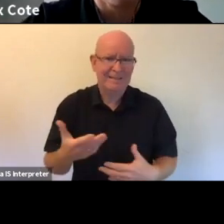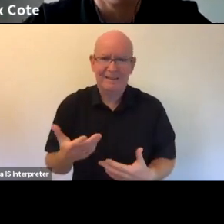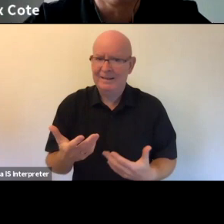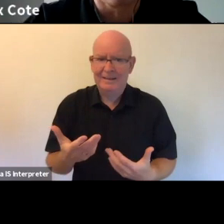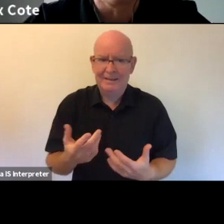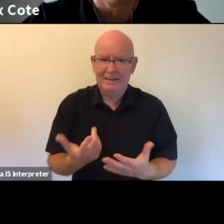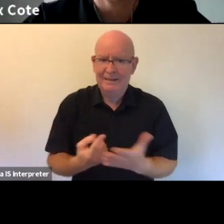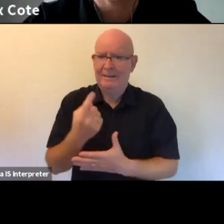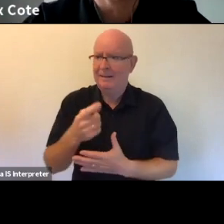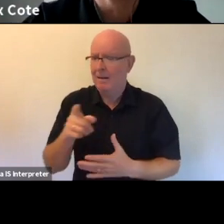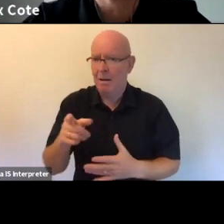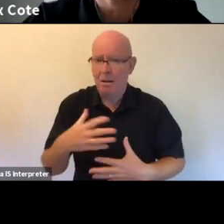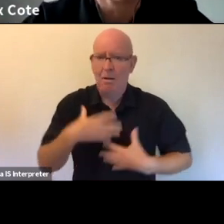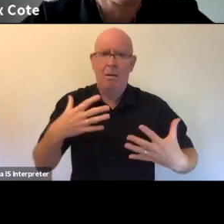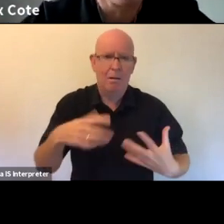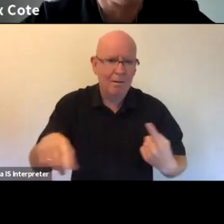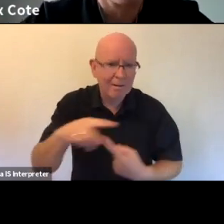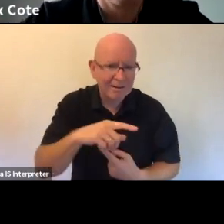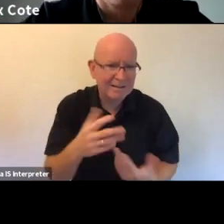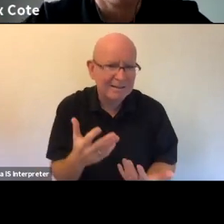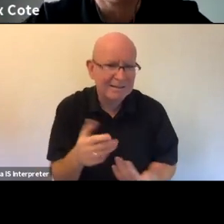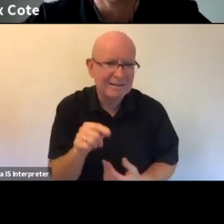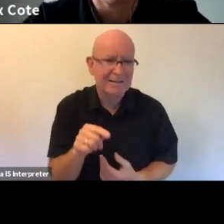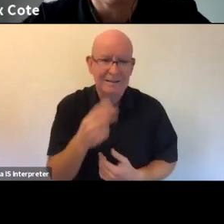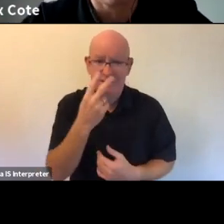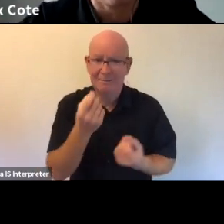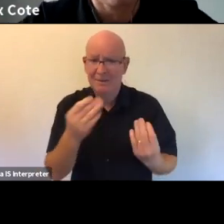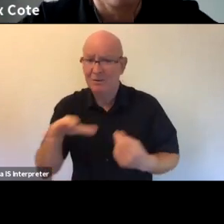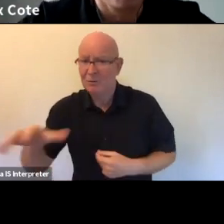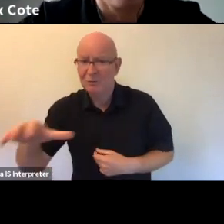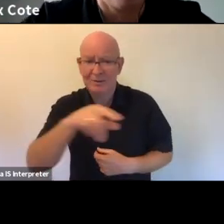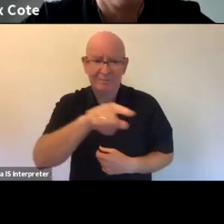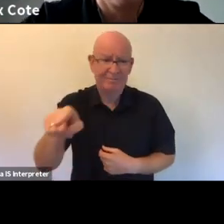And those generate extra costs that prevent their economic empowerment.